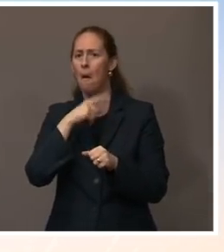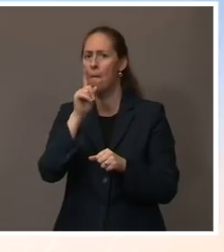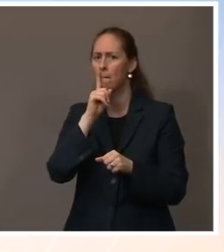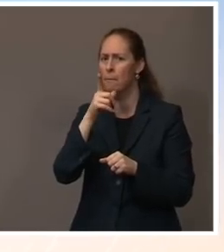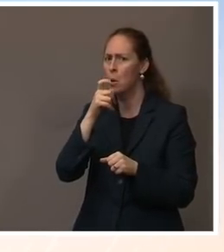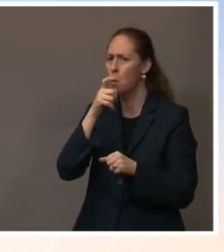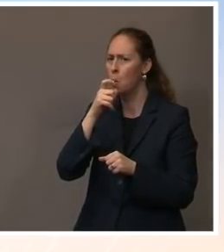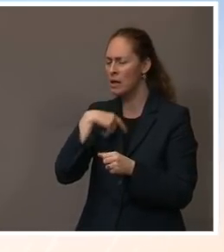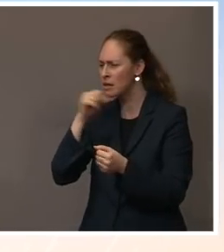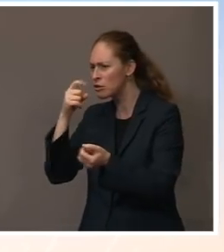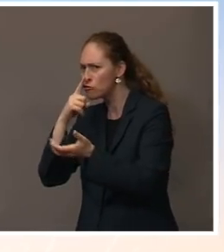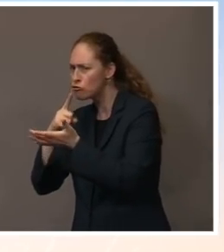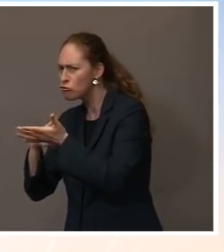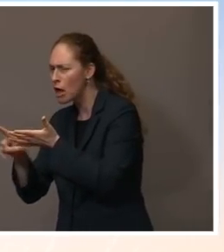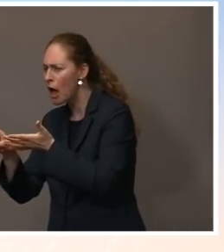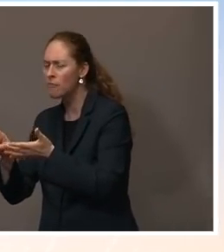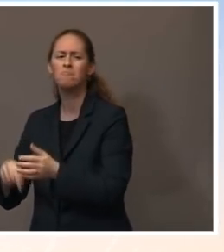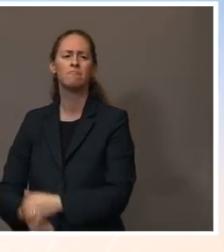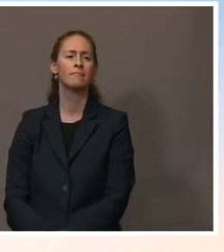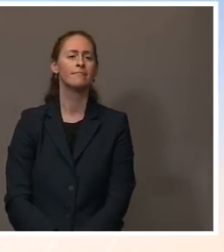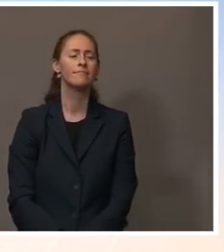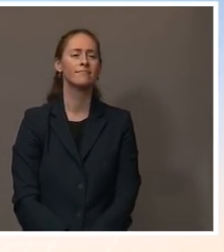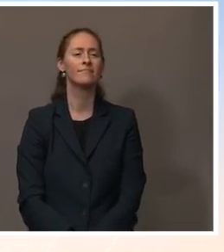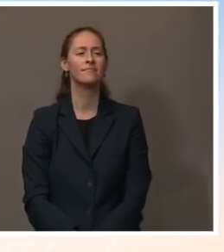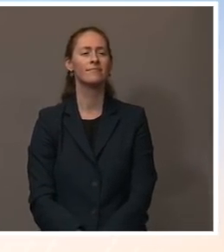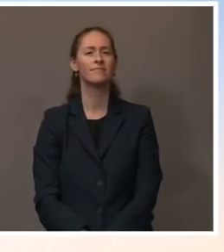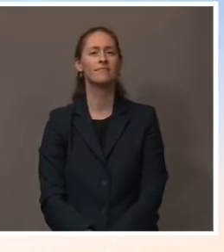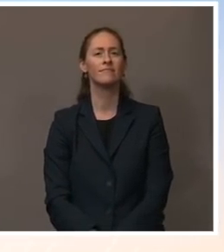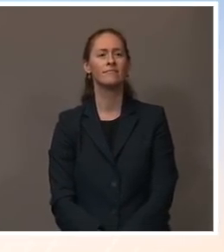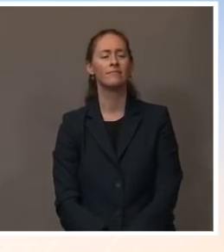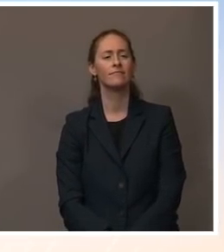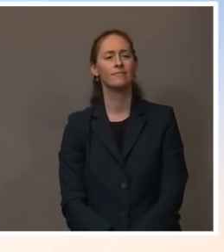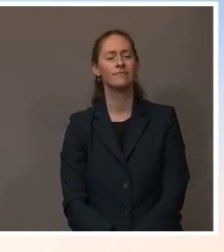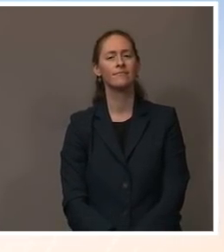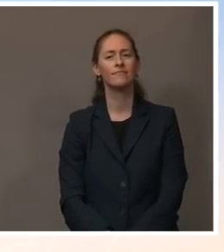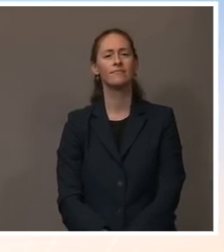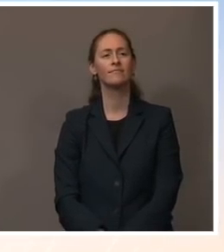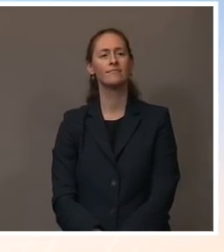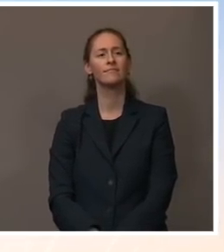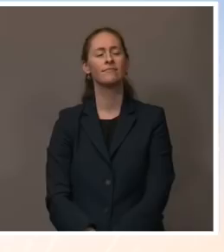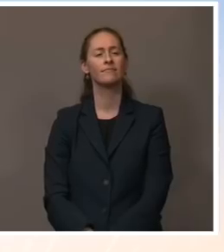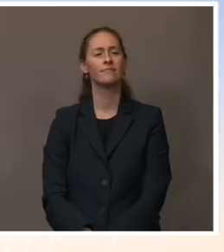And this is sort of a pullback question, but why now exactly?